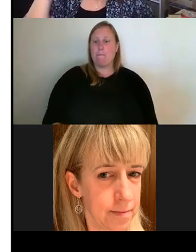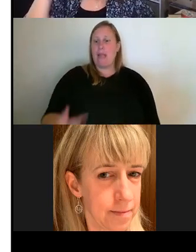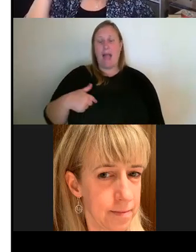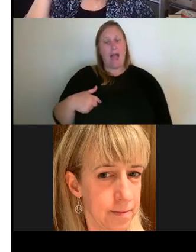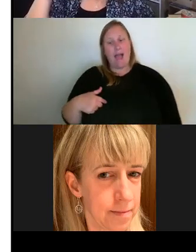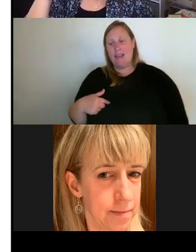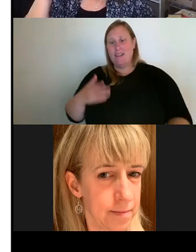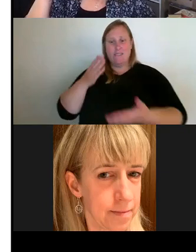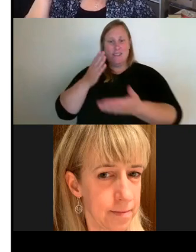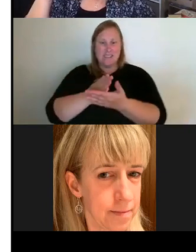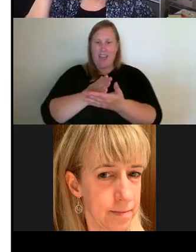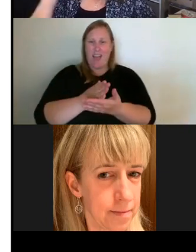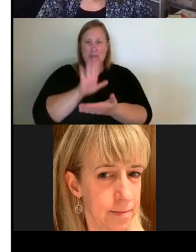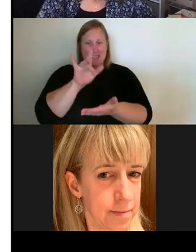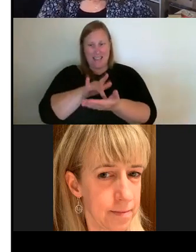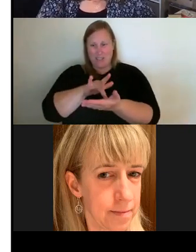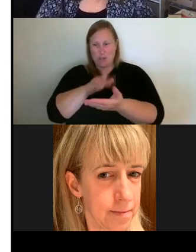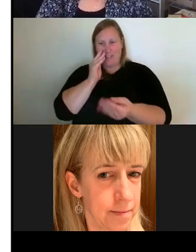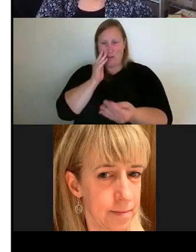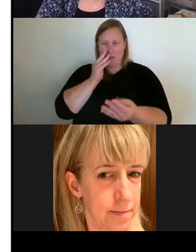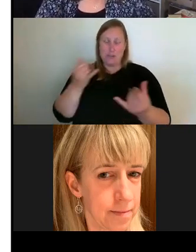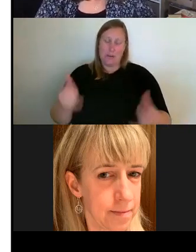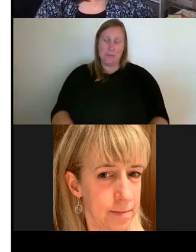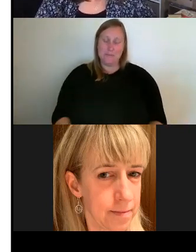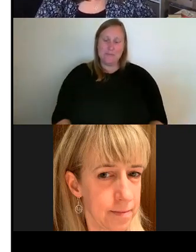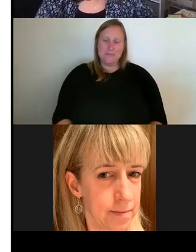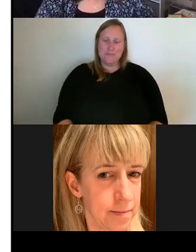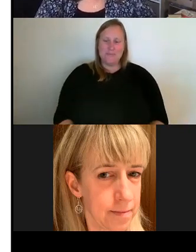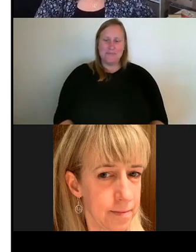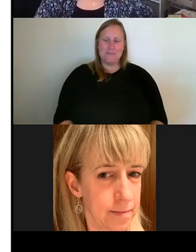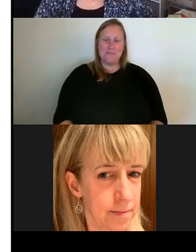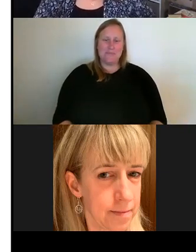Jennie and I have been presenting this material.